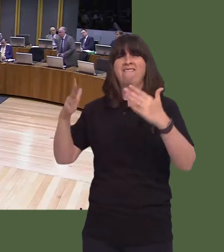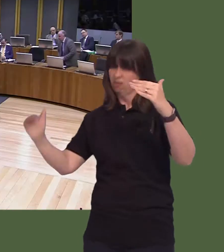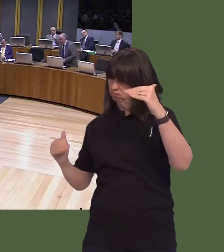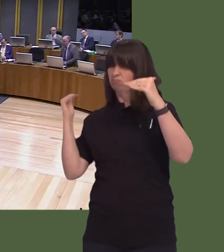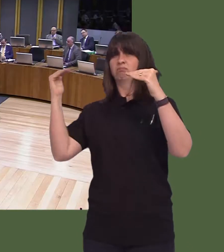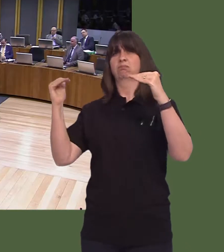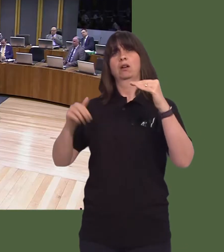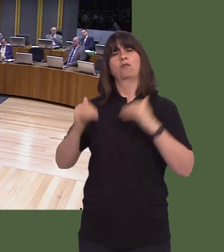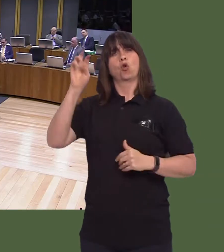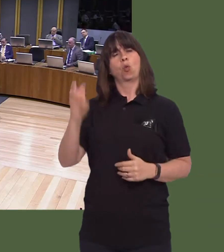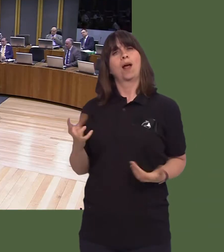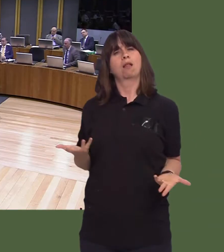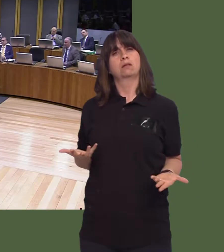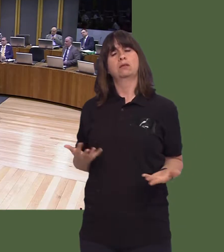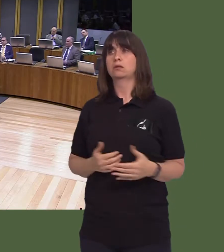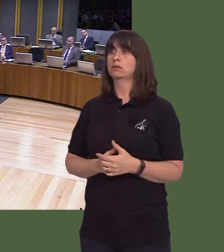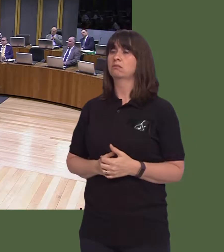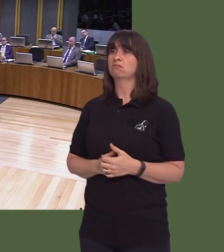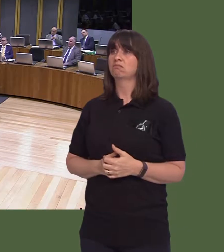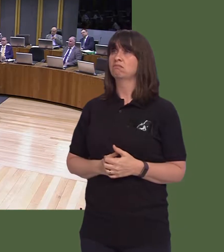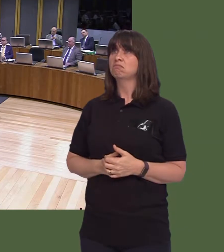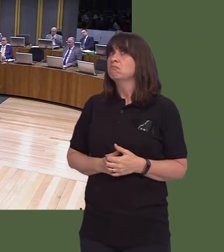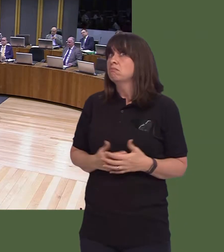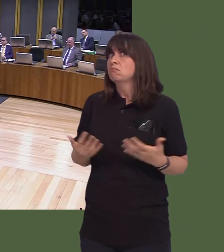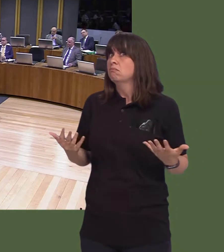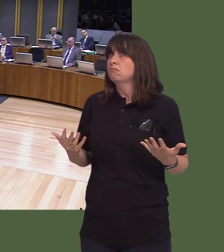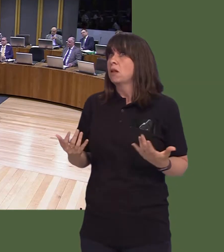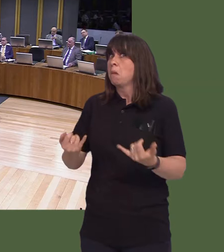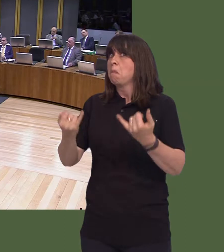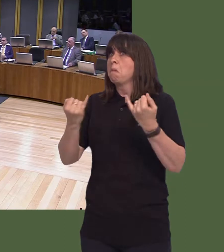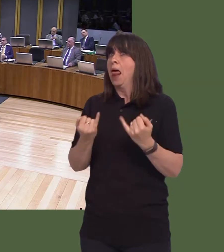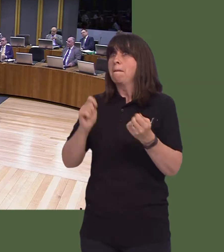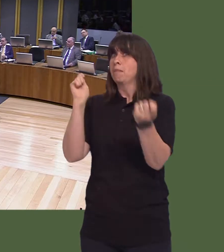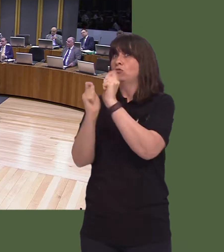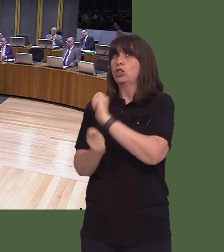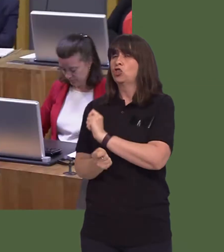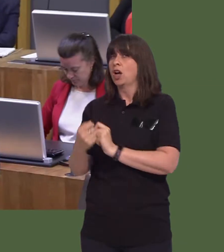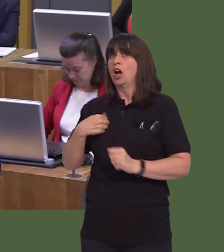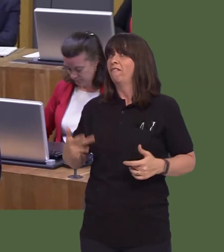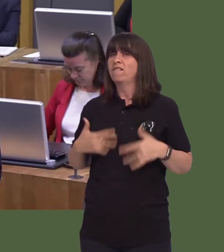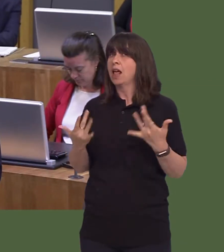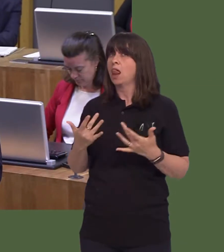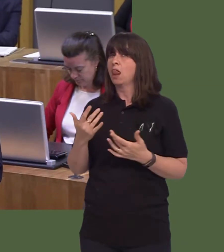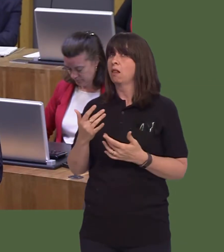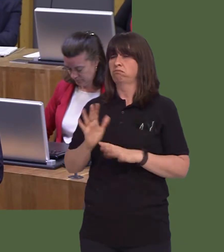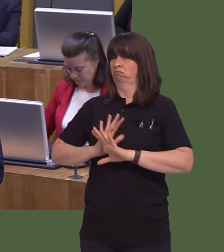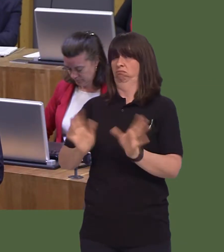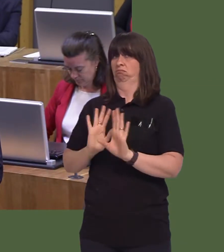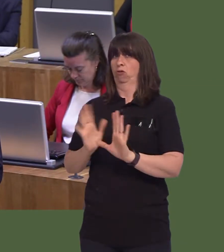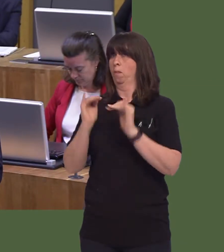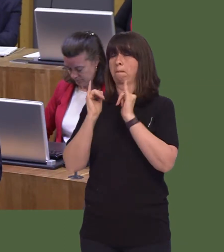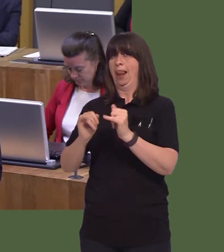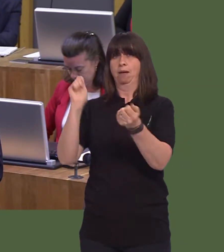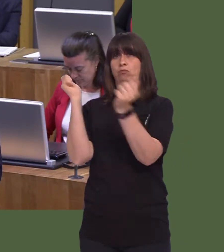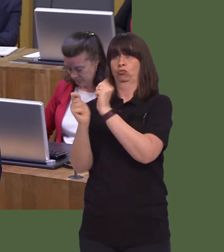Carwyn Jones AM: First of all, I don't accept that reorganisation was a major cause in terms